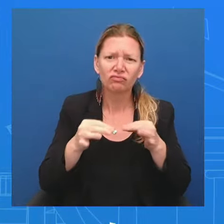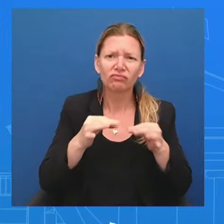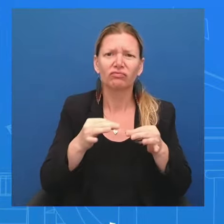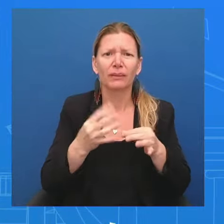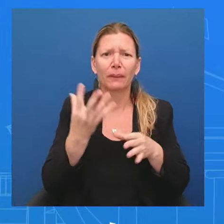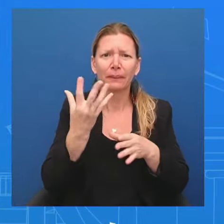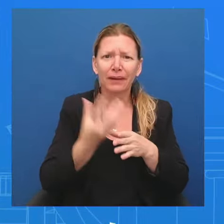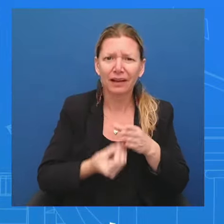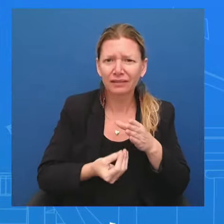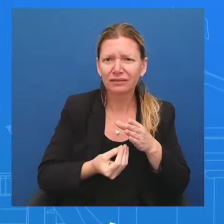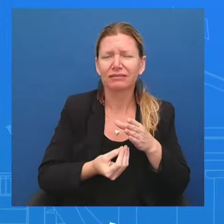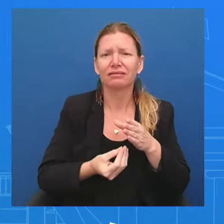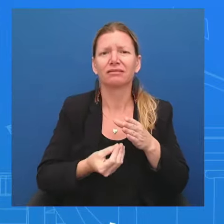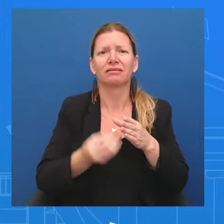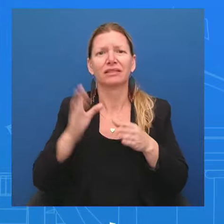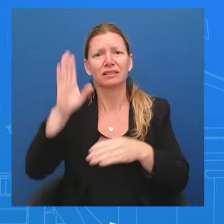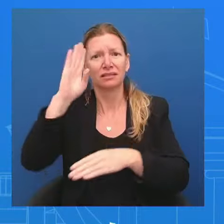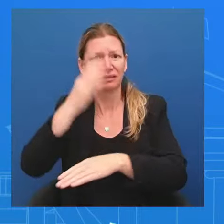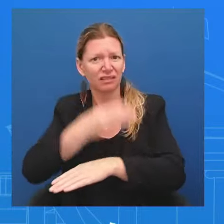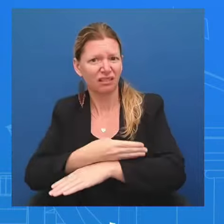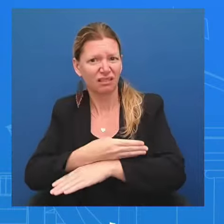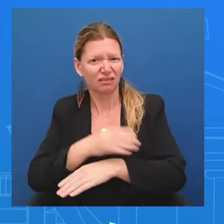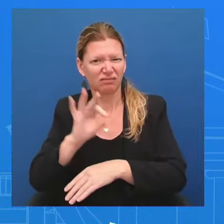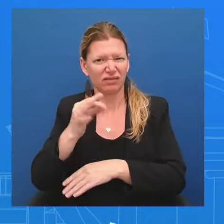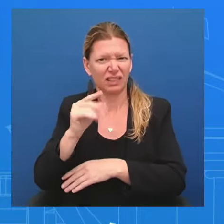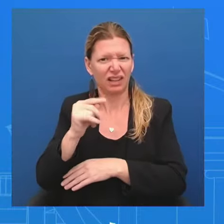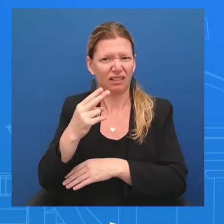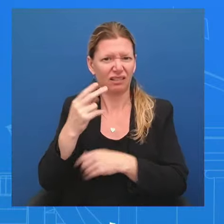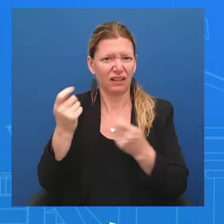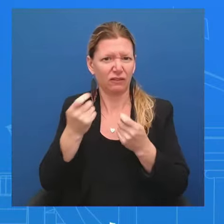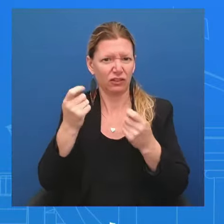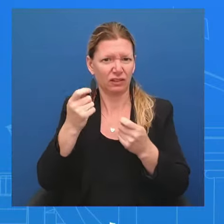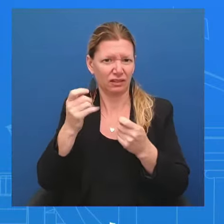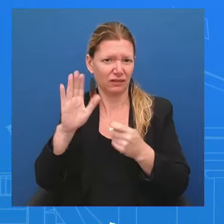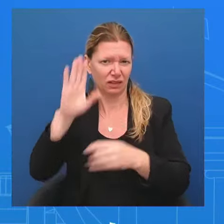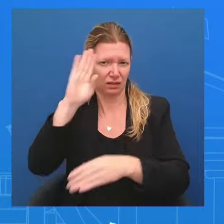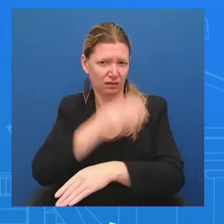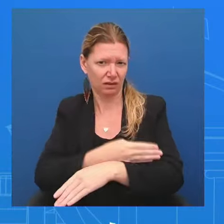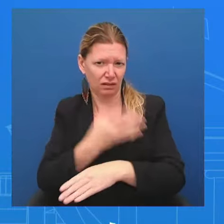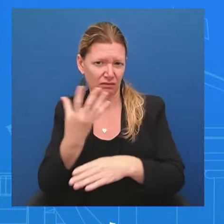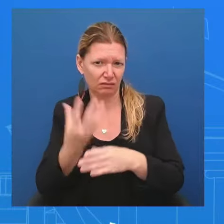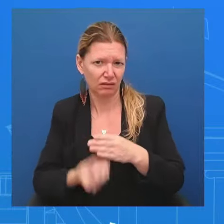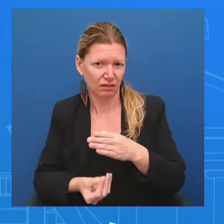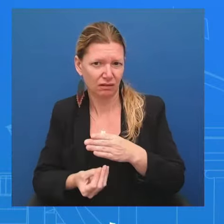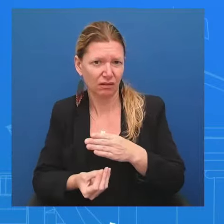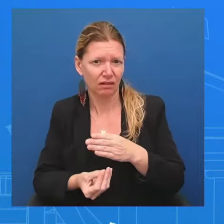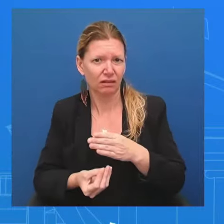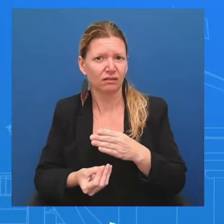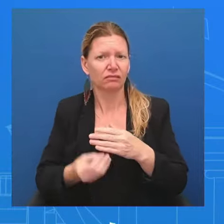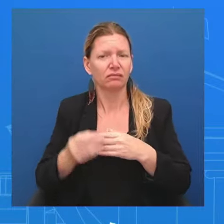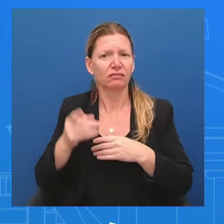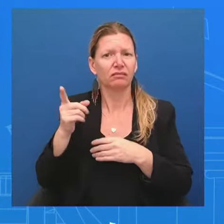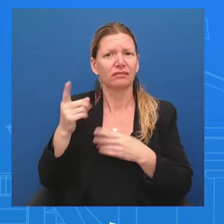And he visited her as that anniversary is approaching. He visited her days before the anniversary